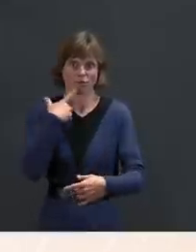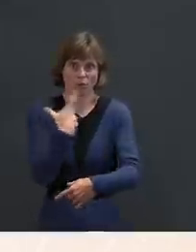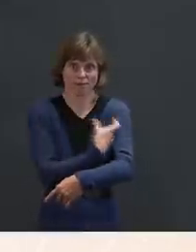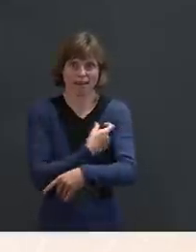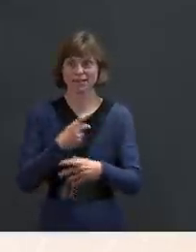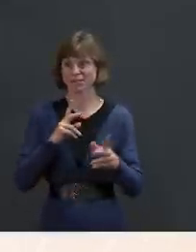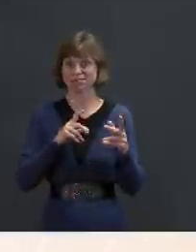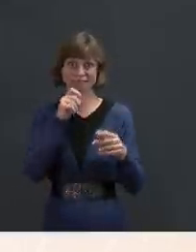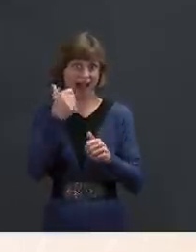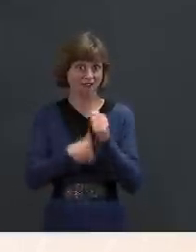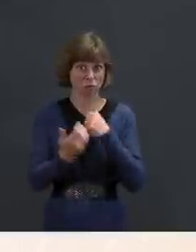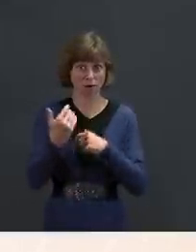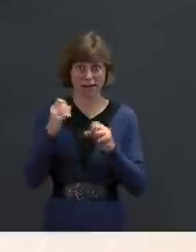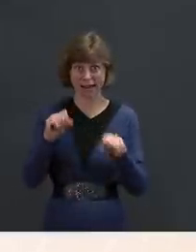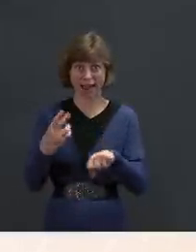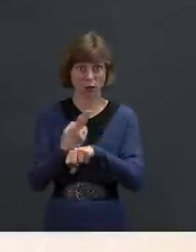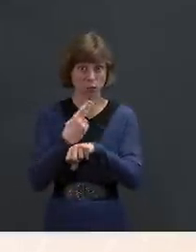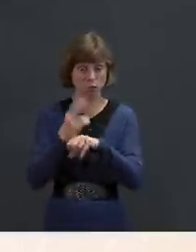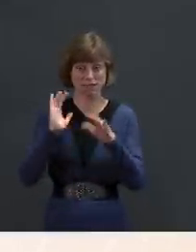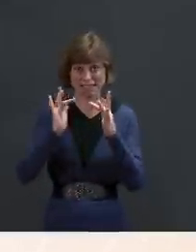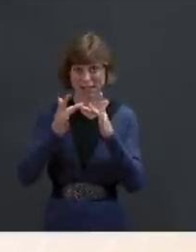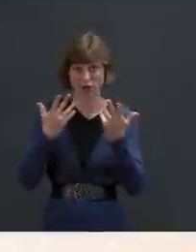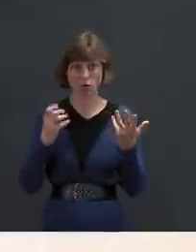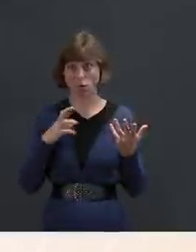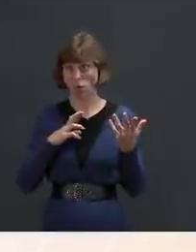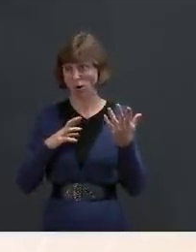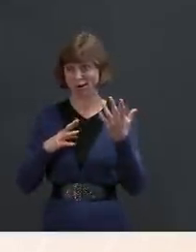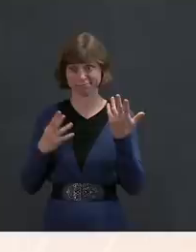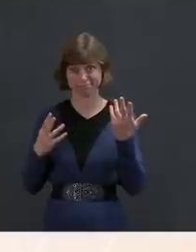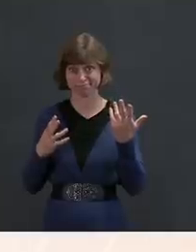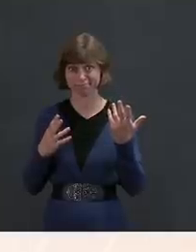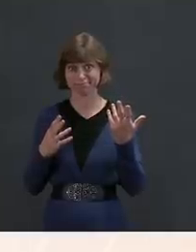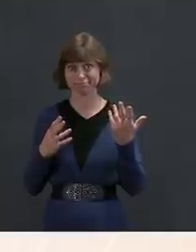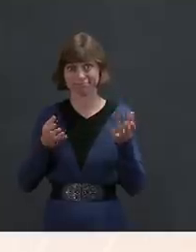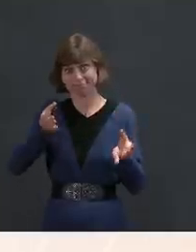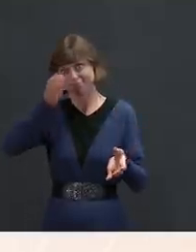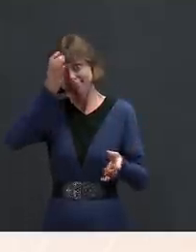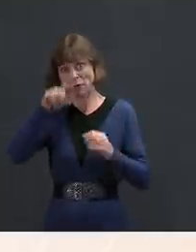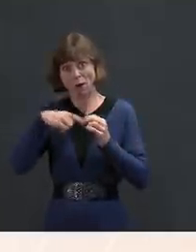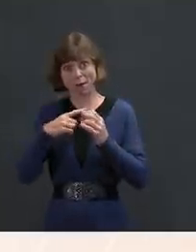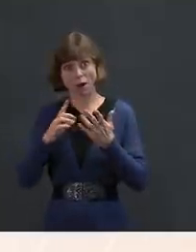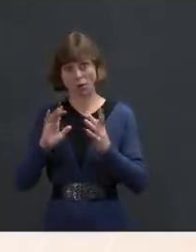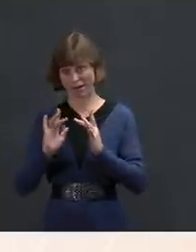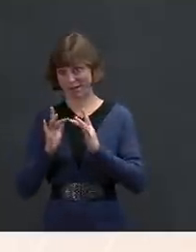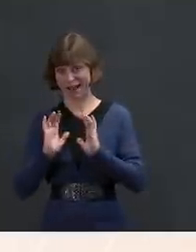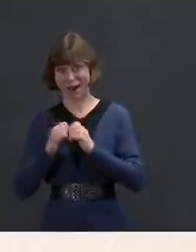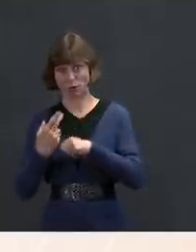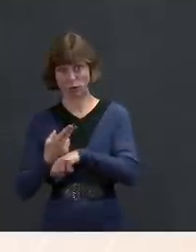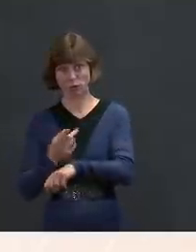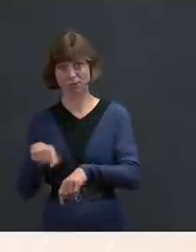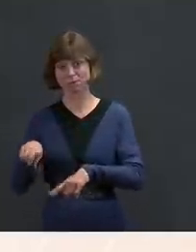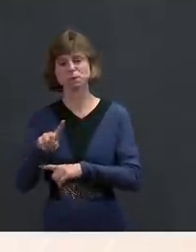everybody doesn't know how to figure that out online. So, certainly that's one tool. It's in a pilot stage at this point in time;